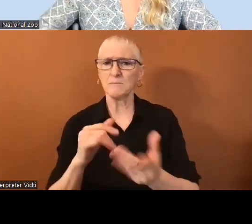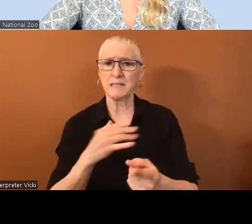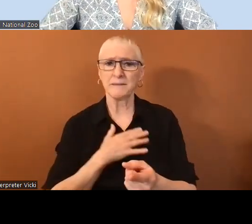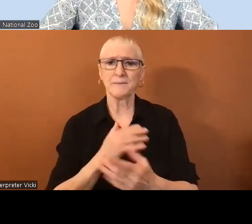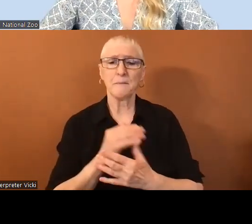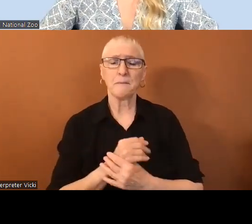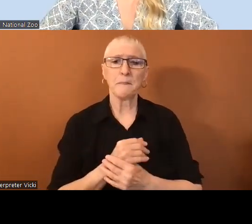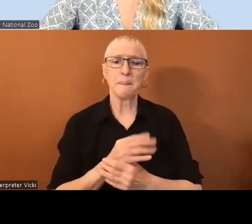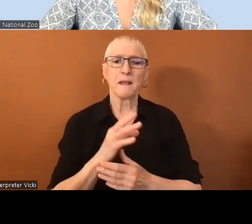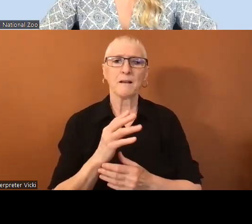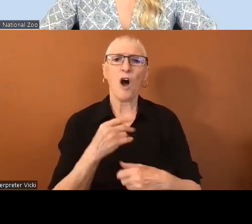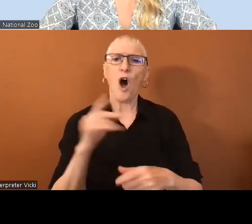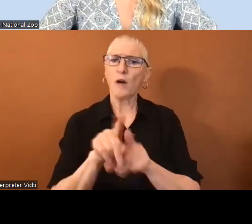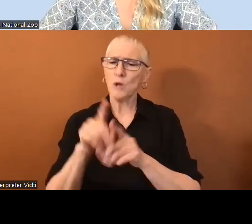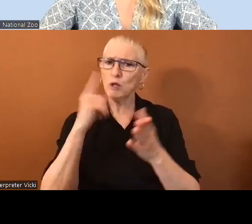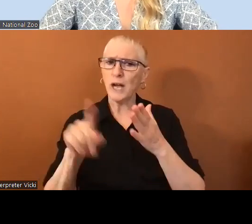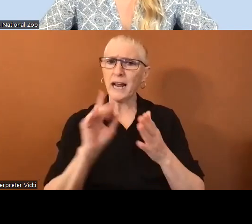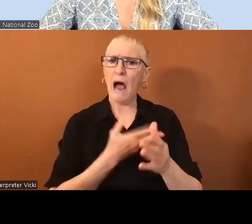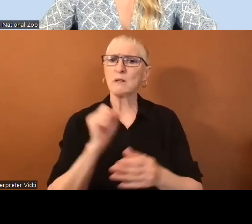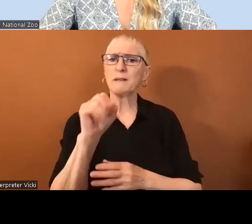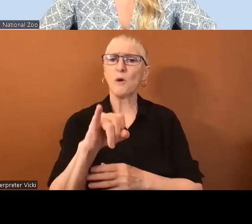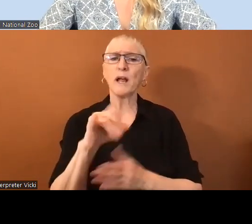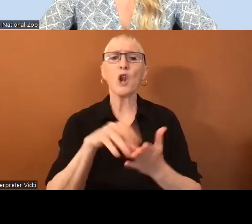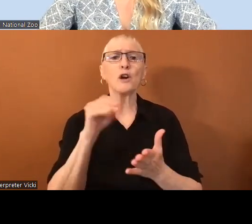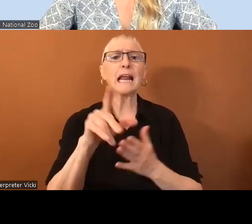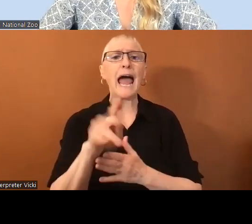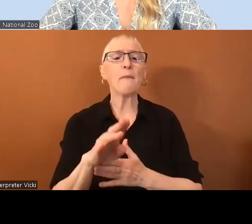Be sure to also check out our Smithsonian Learning Lab collection where we will have